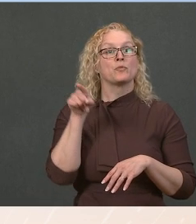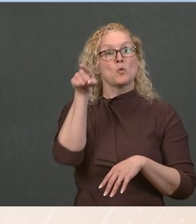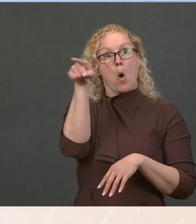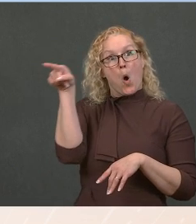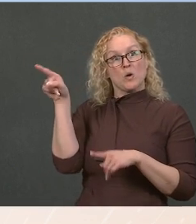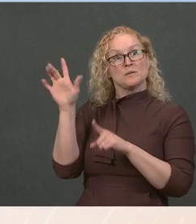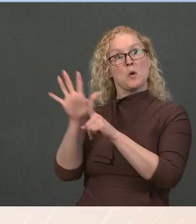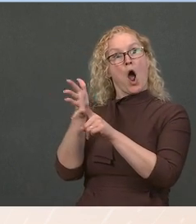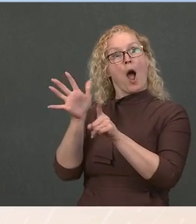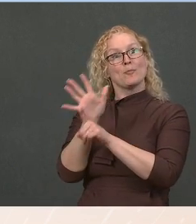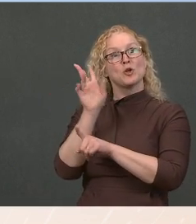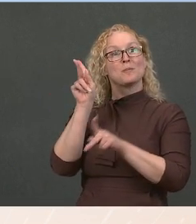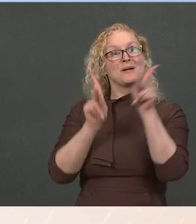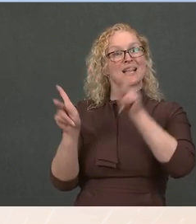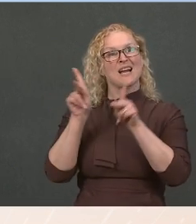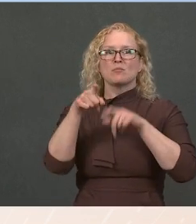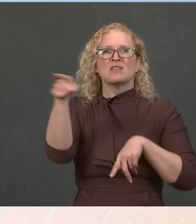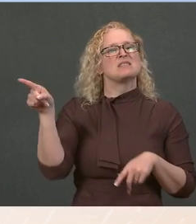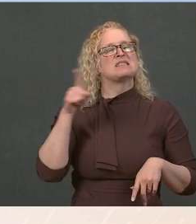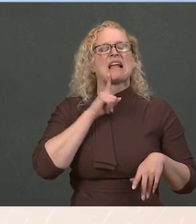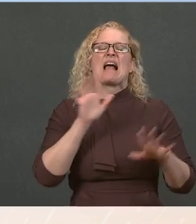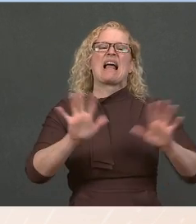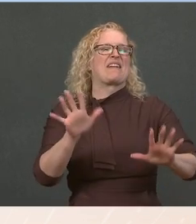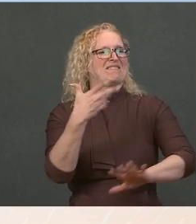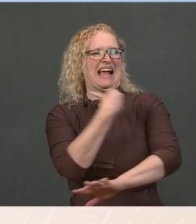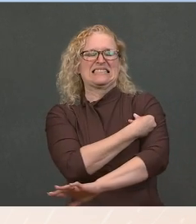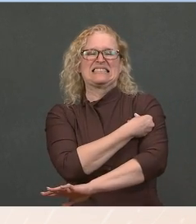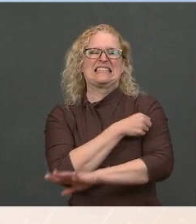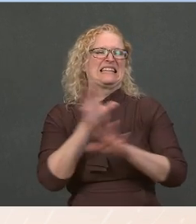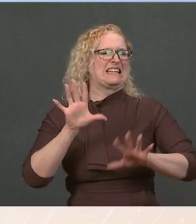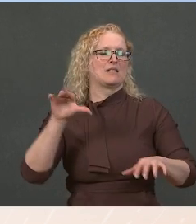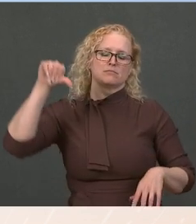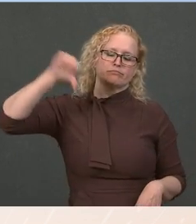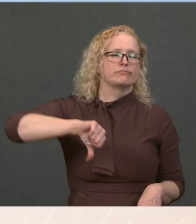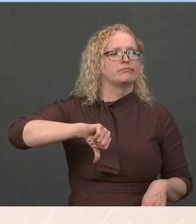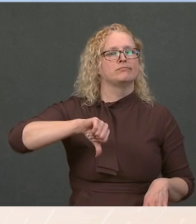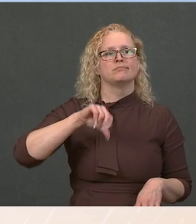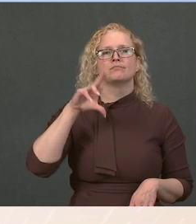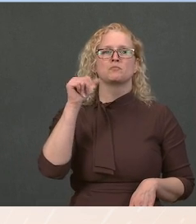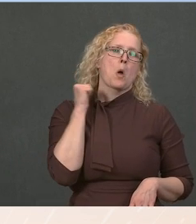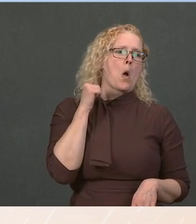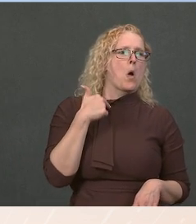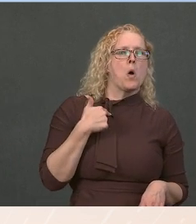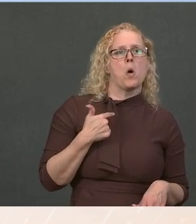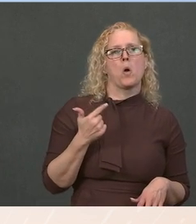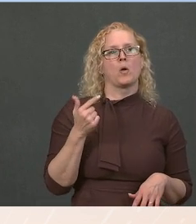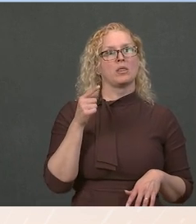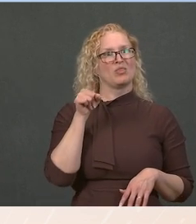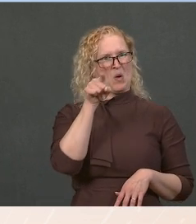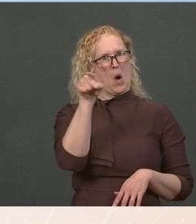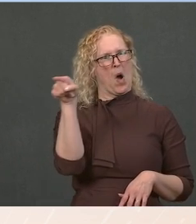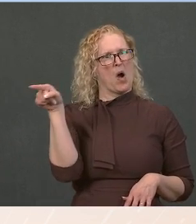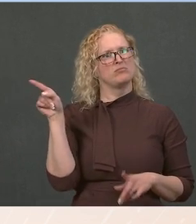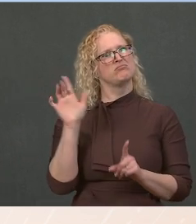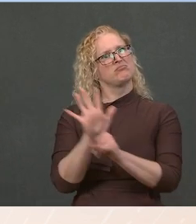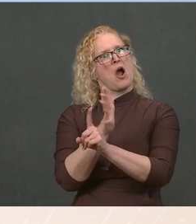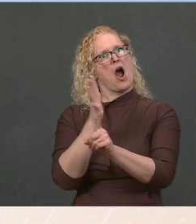and that he considers it a "woke" crowd that speaks about and to vaccinations.